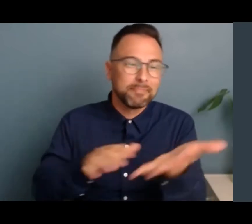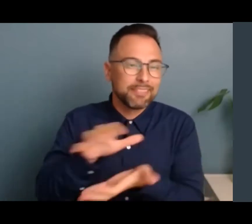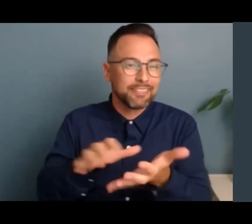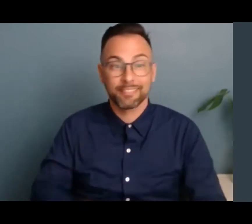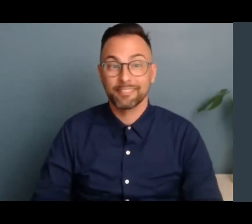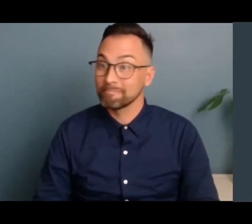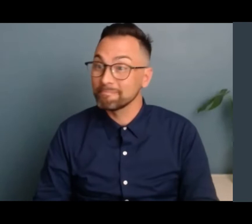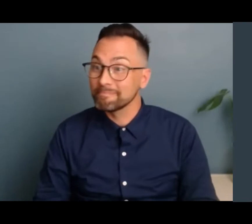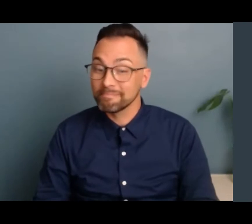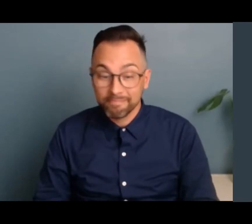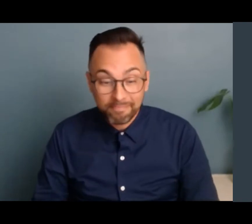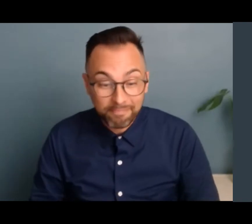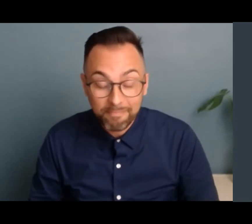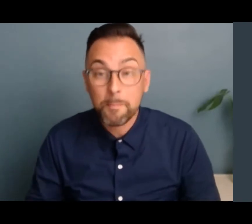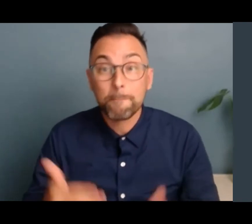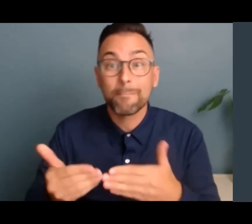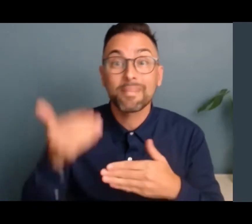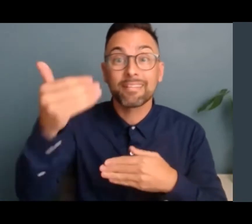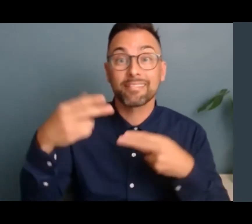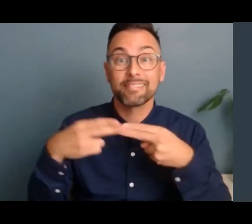some said they had less. Next slide, please.